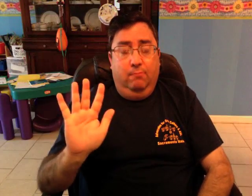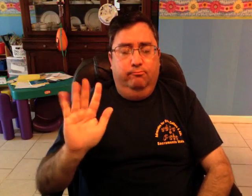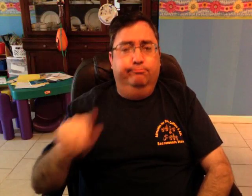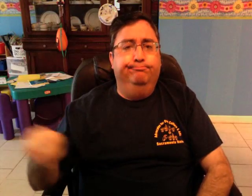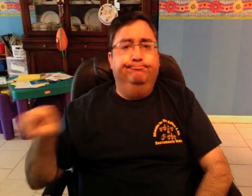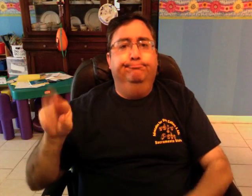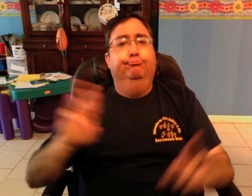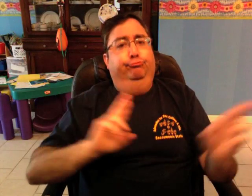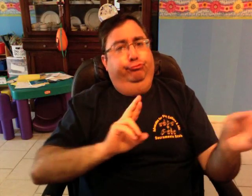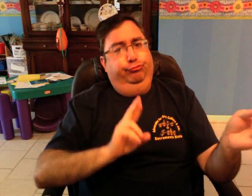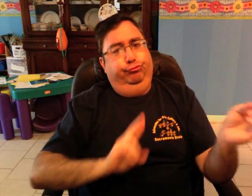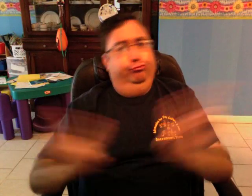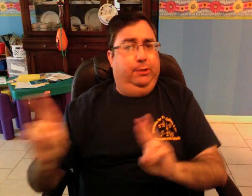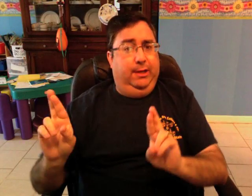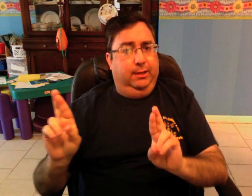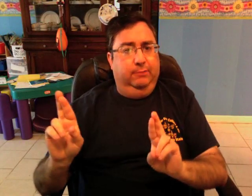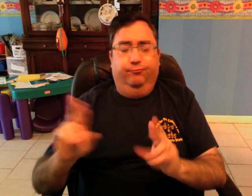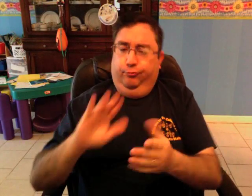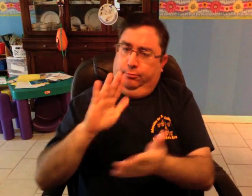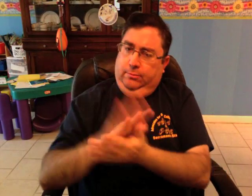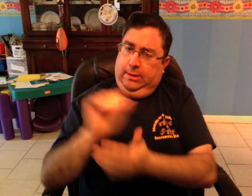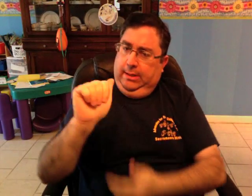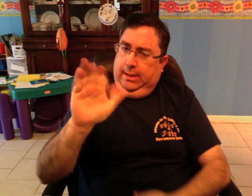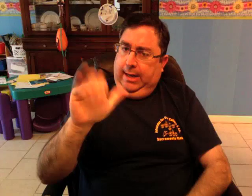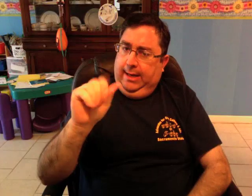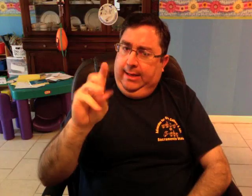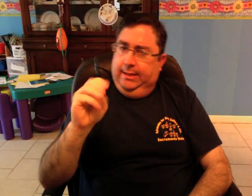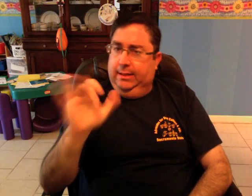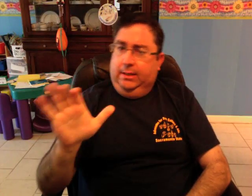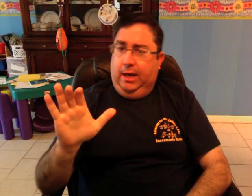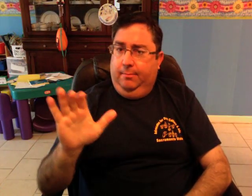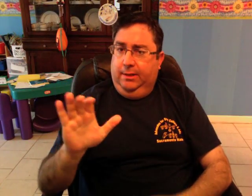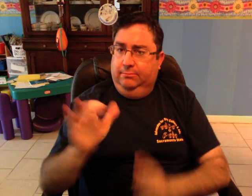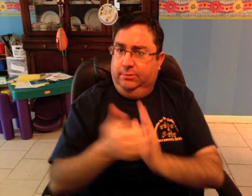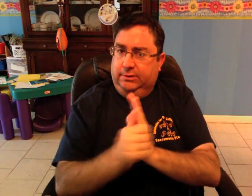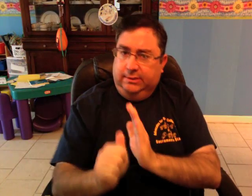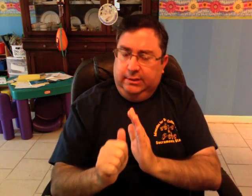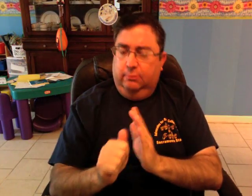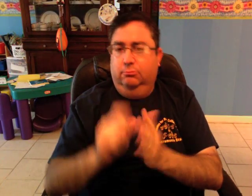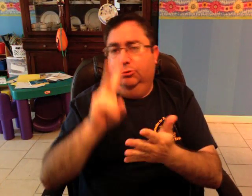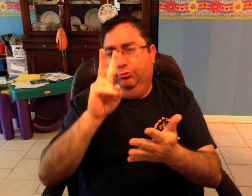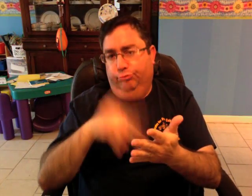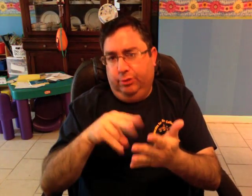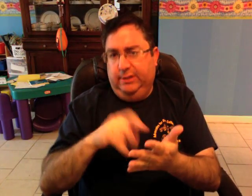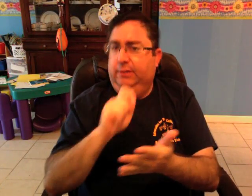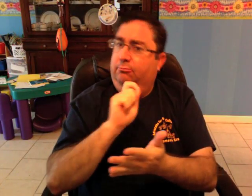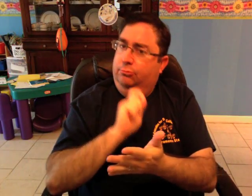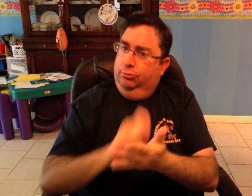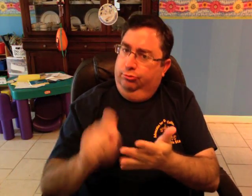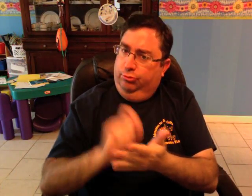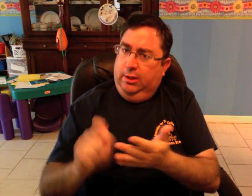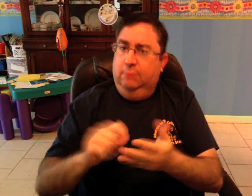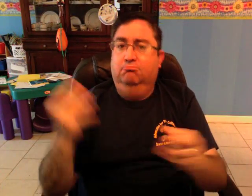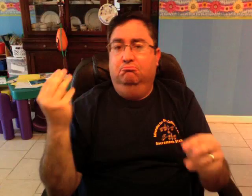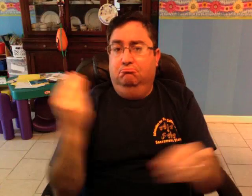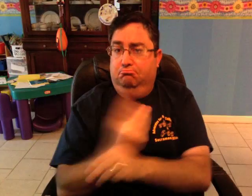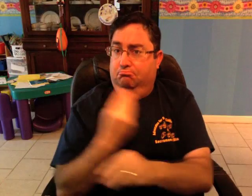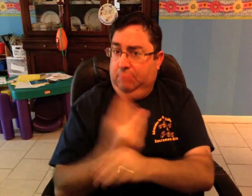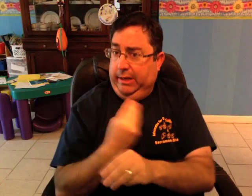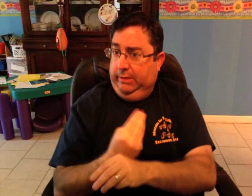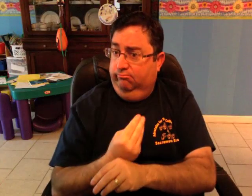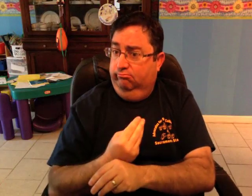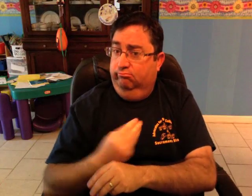they are READY for academic skills such as reading, writing and math.